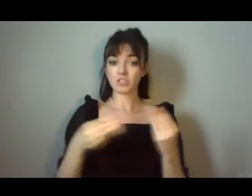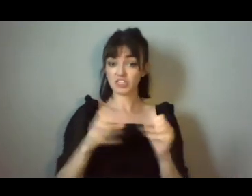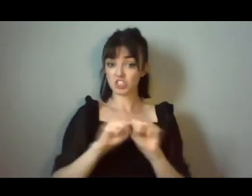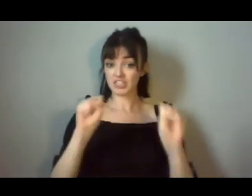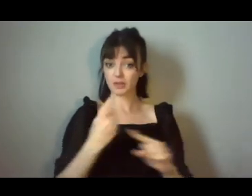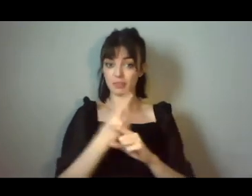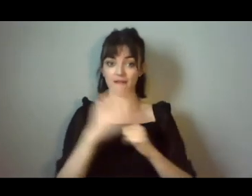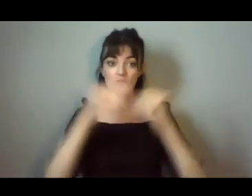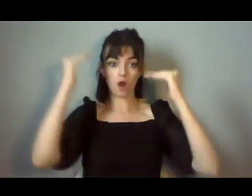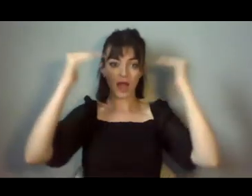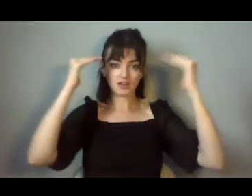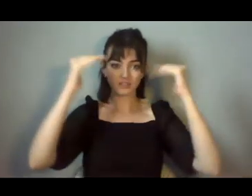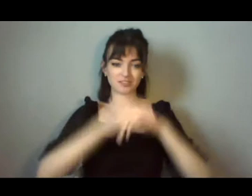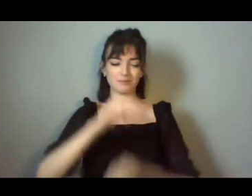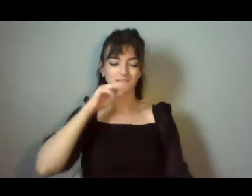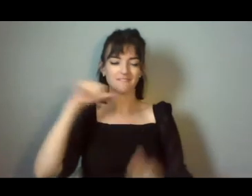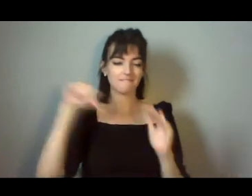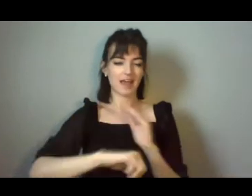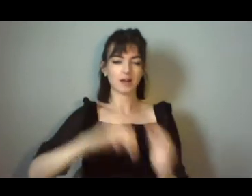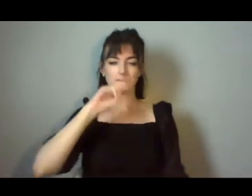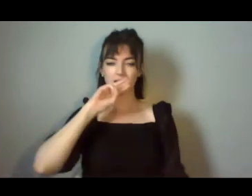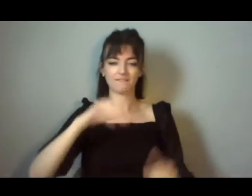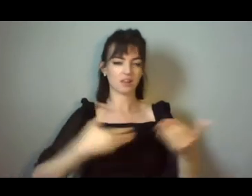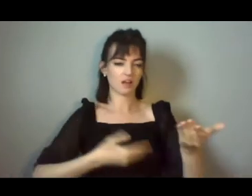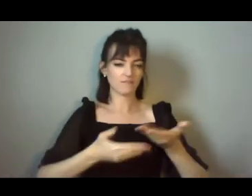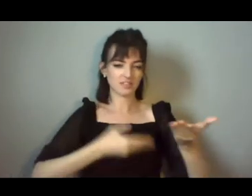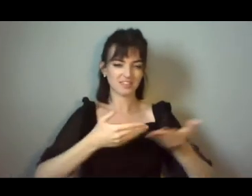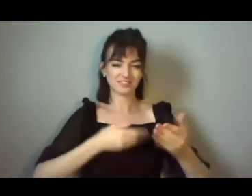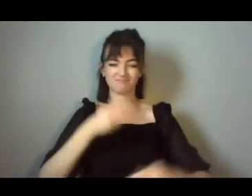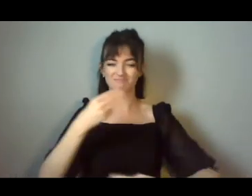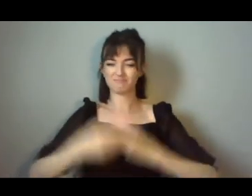to have meaningful consultation made the process very messy. I thought that was very interesting.